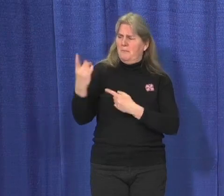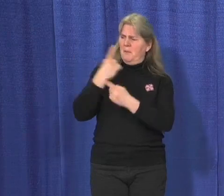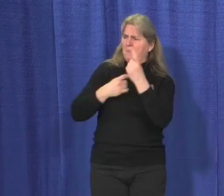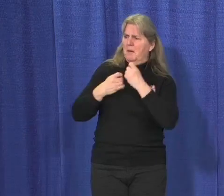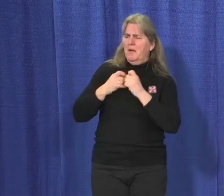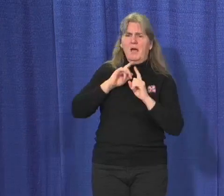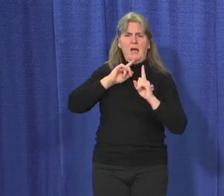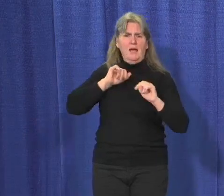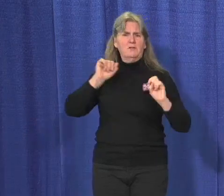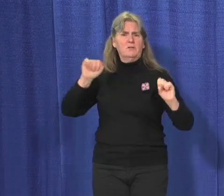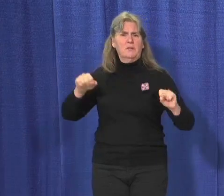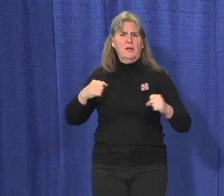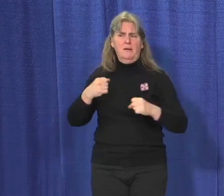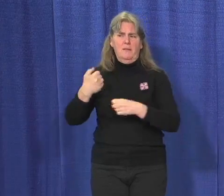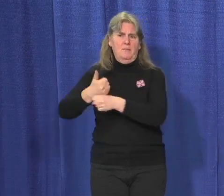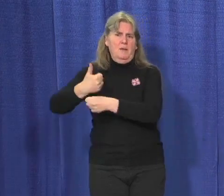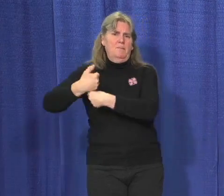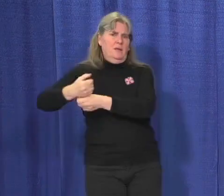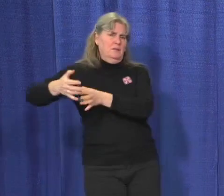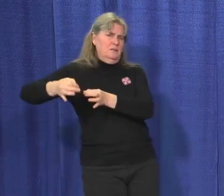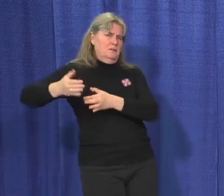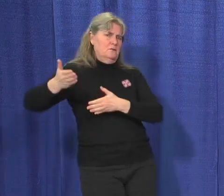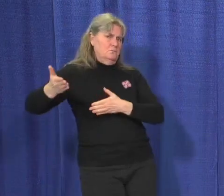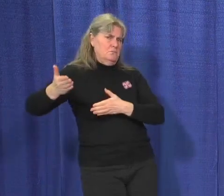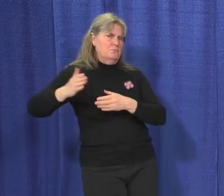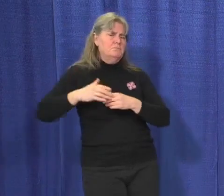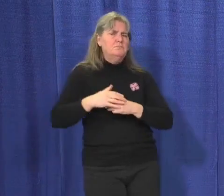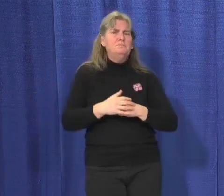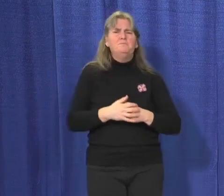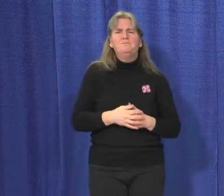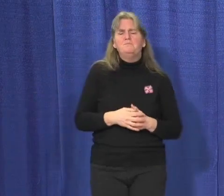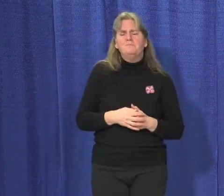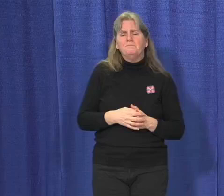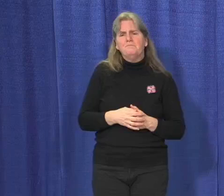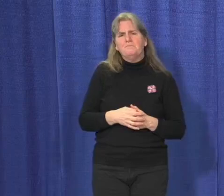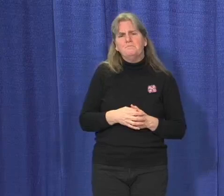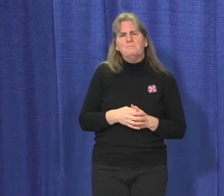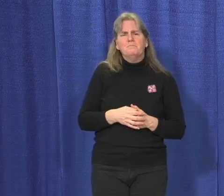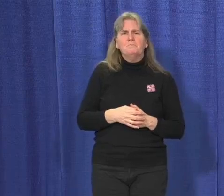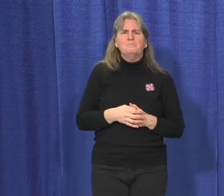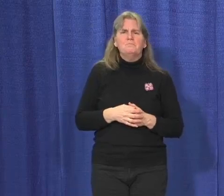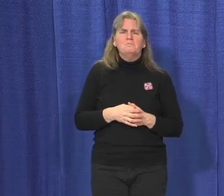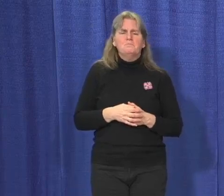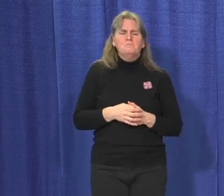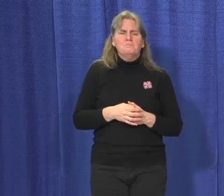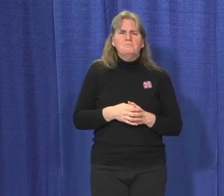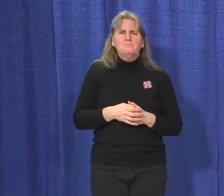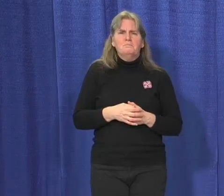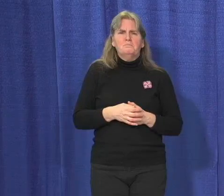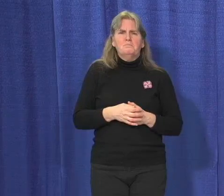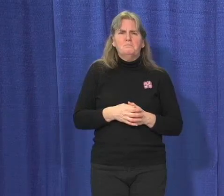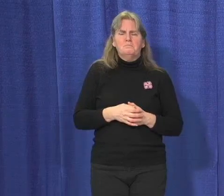information they may need to make that decision.